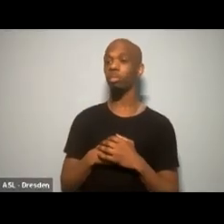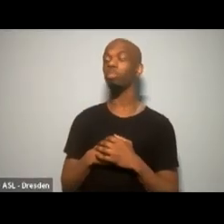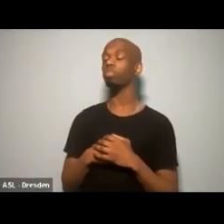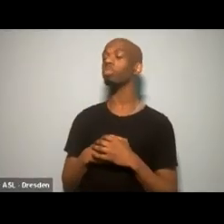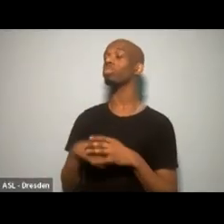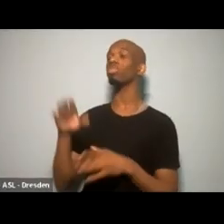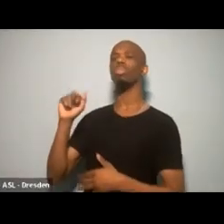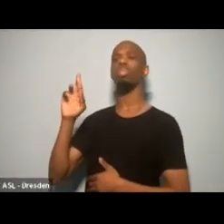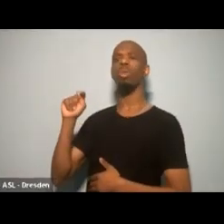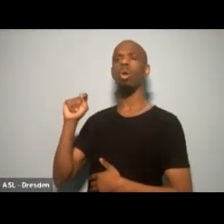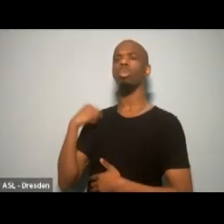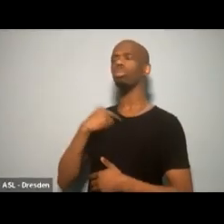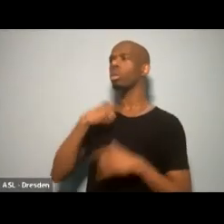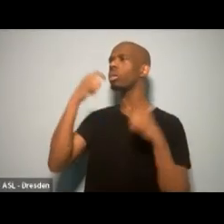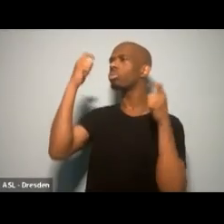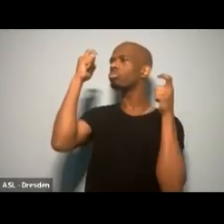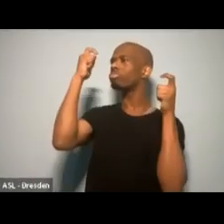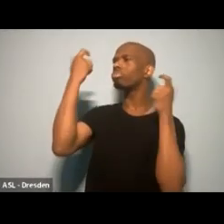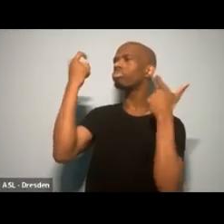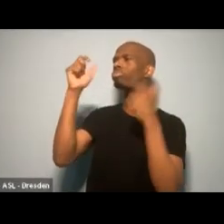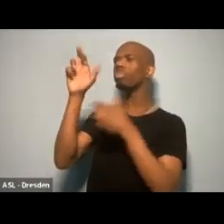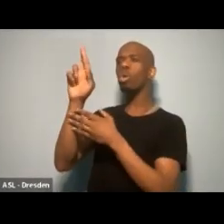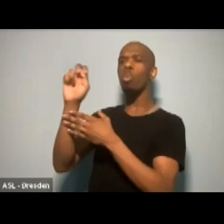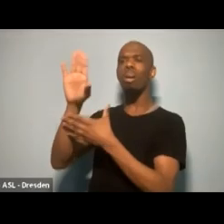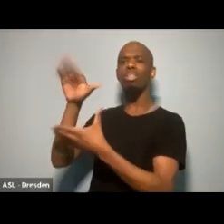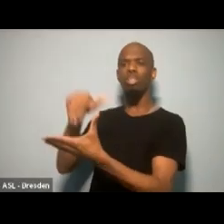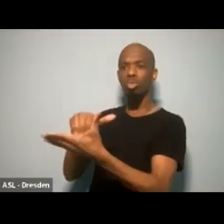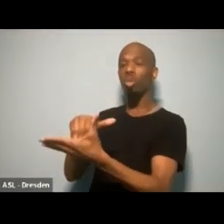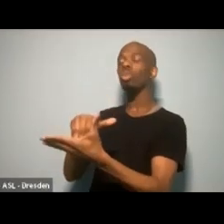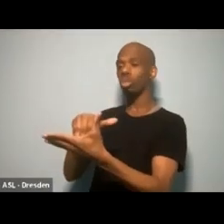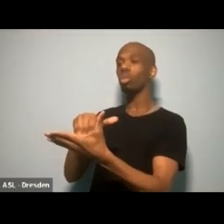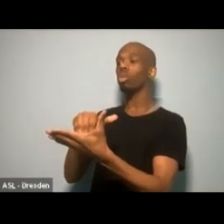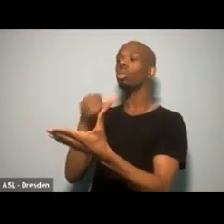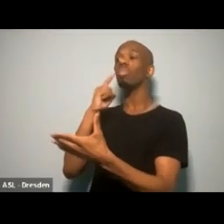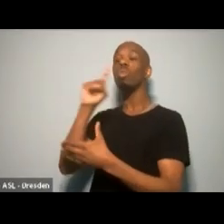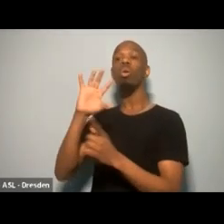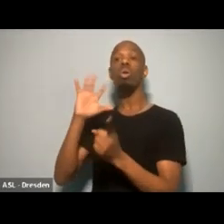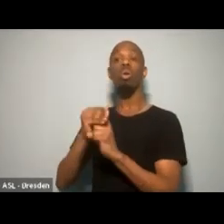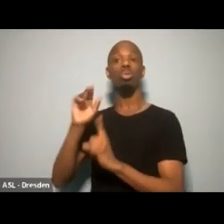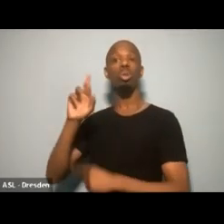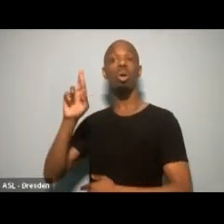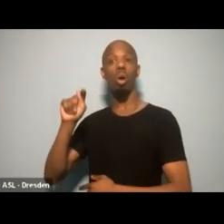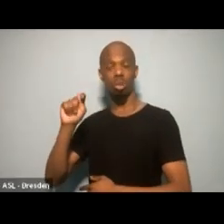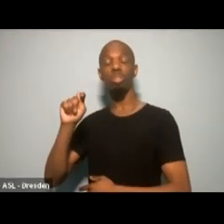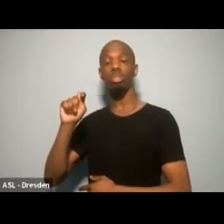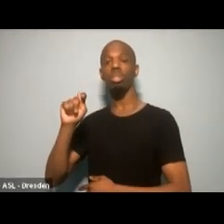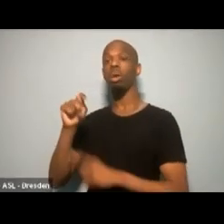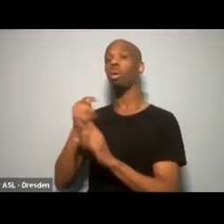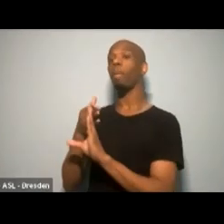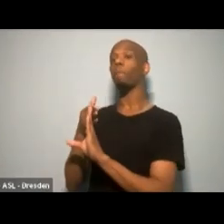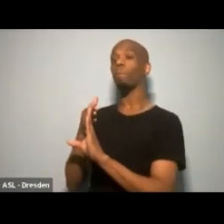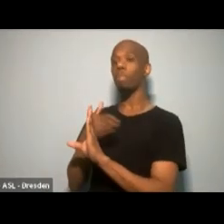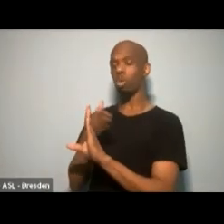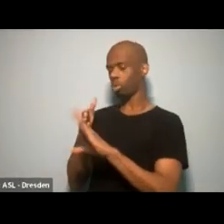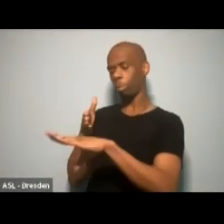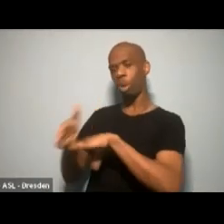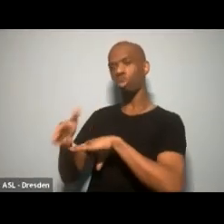and Orange Economy in Post-Colonial Africa: Policy, Soft Power, and Sustainability"